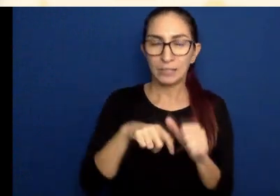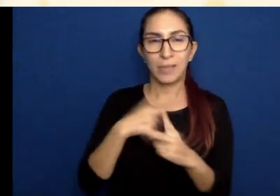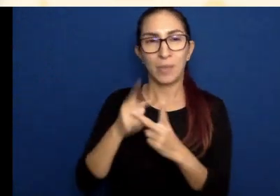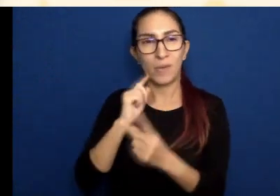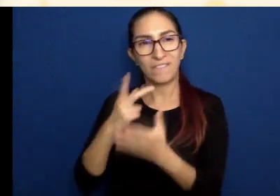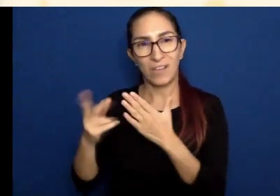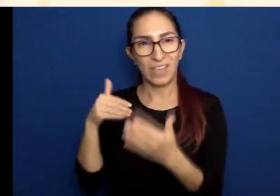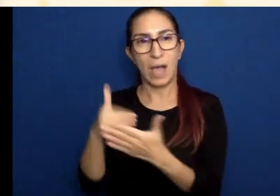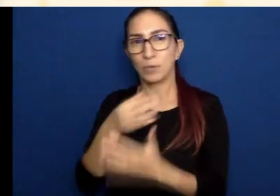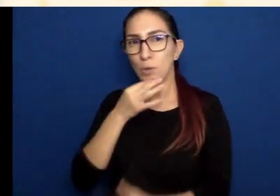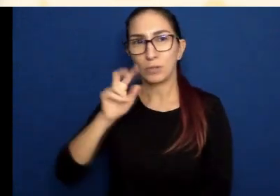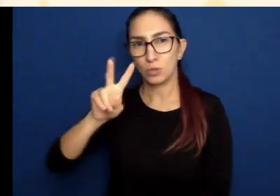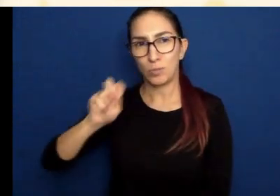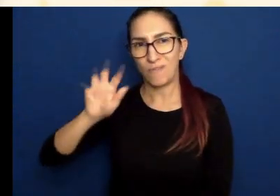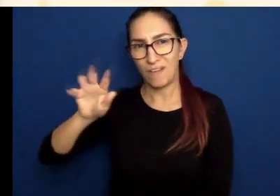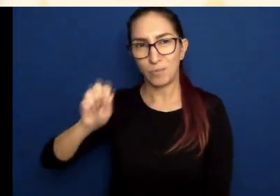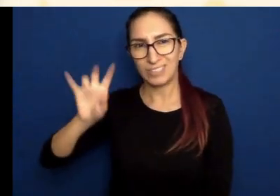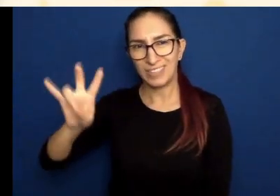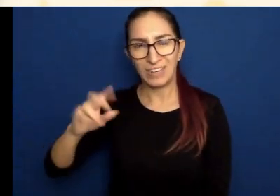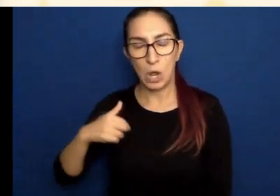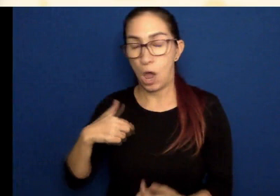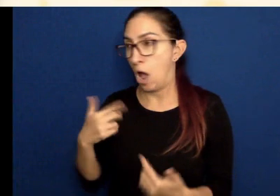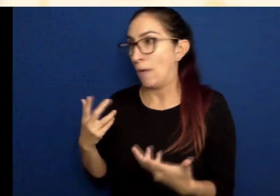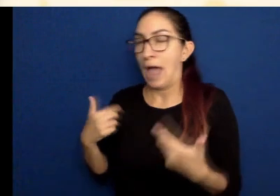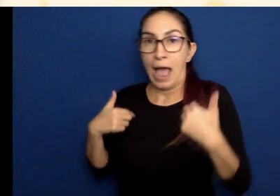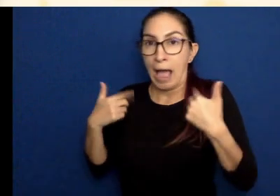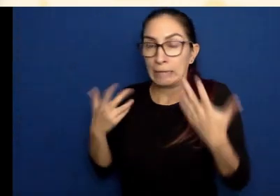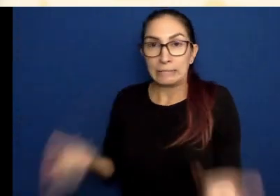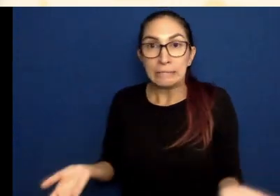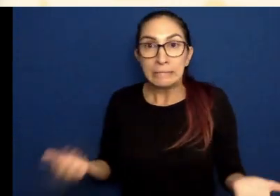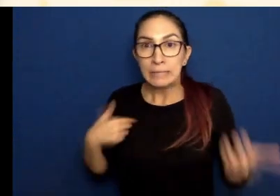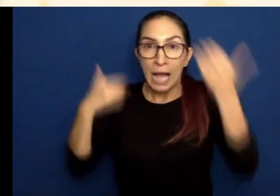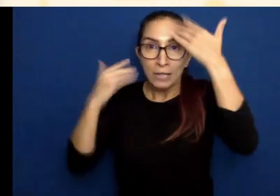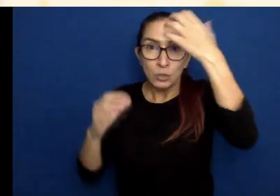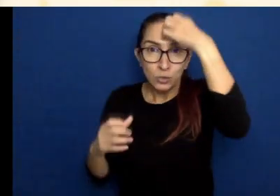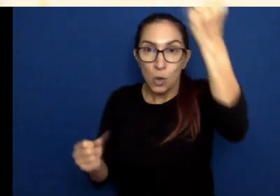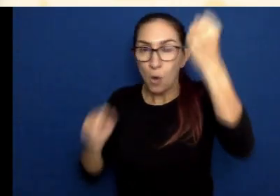I don't know the upcoming 2.5.7 by number.